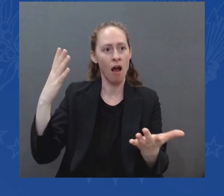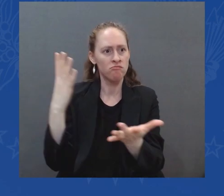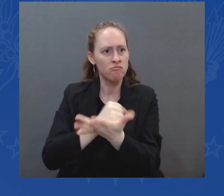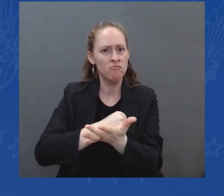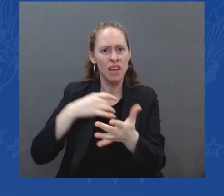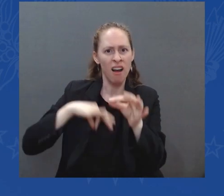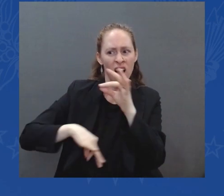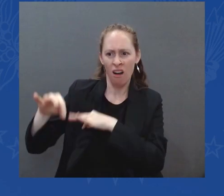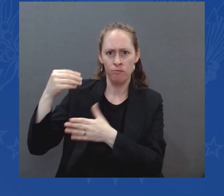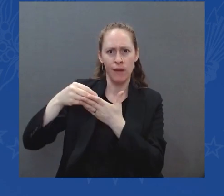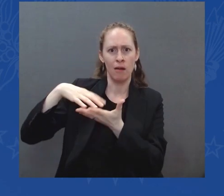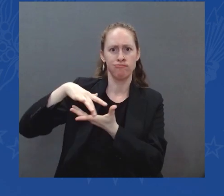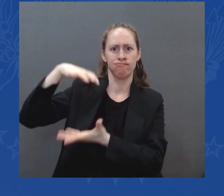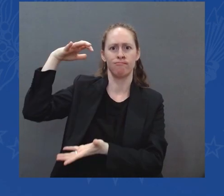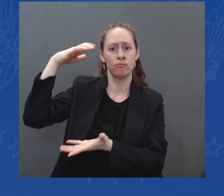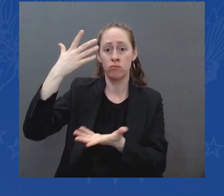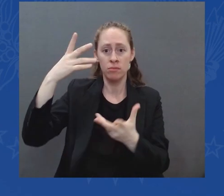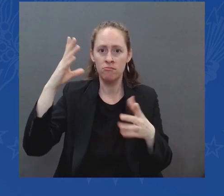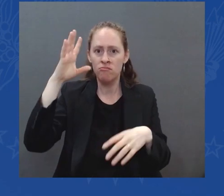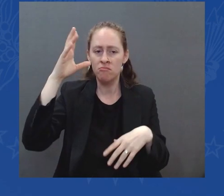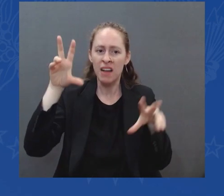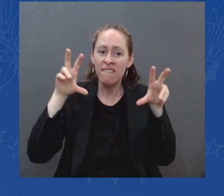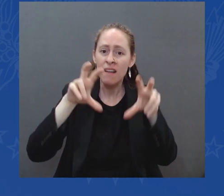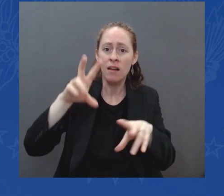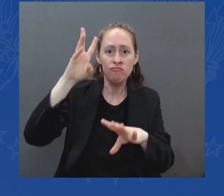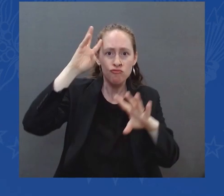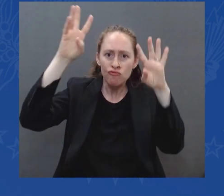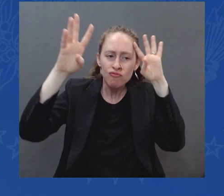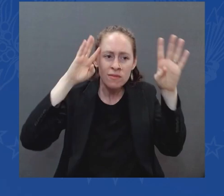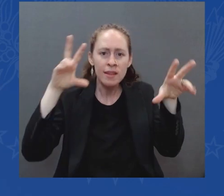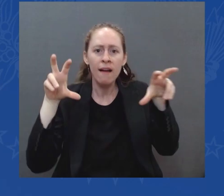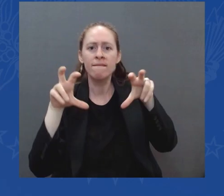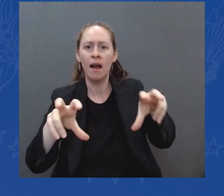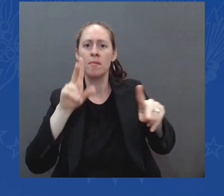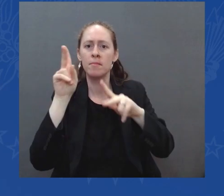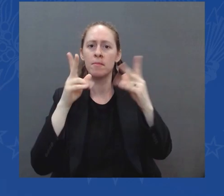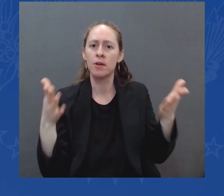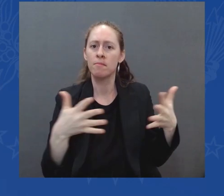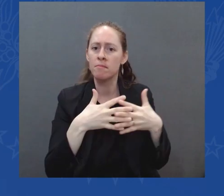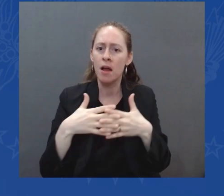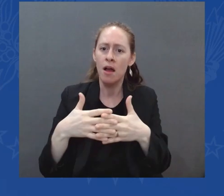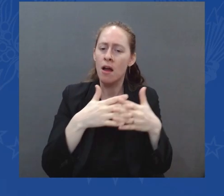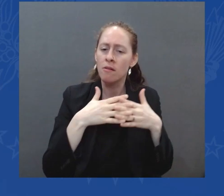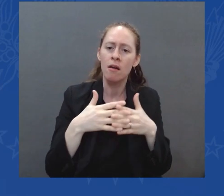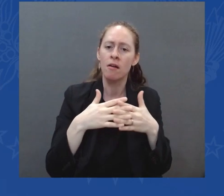it's not the patriotic thing to do; it's good for your business as well. Right now, the oil and gas industry